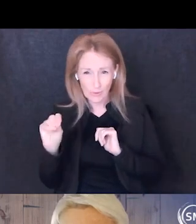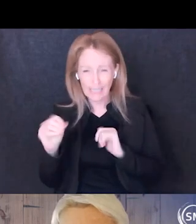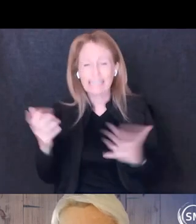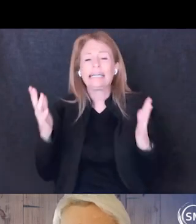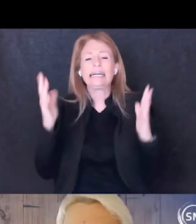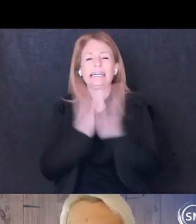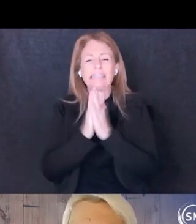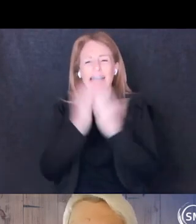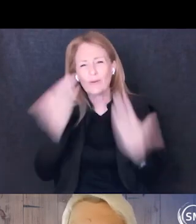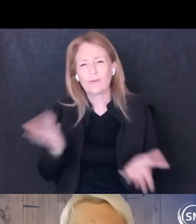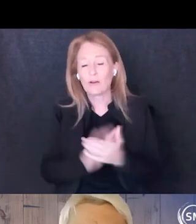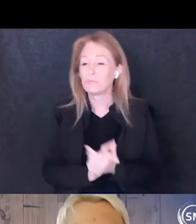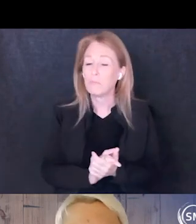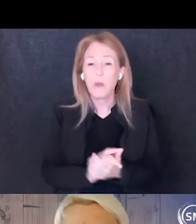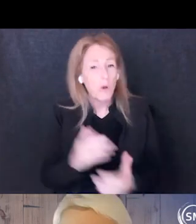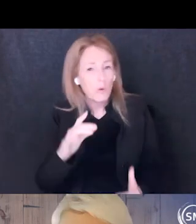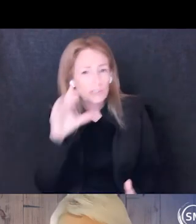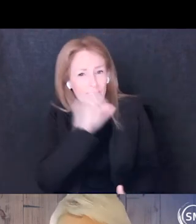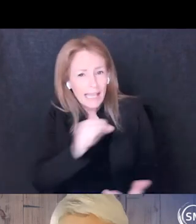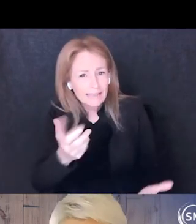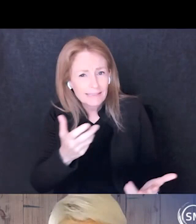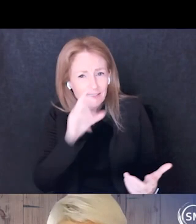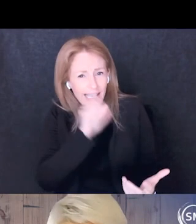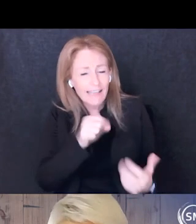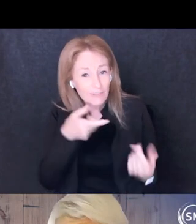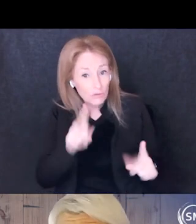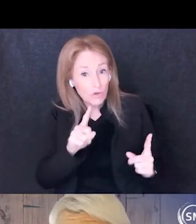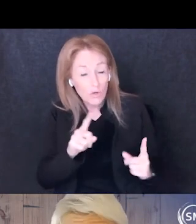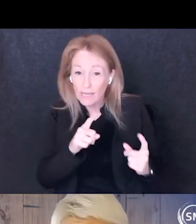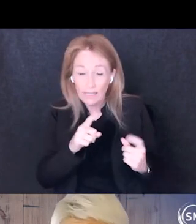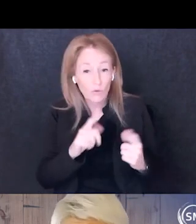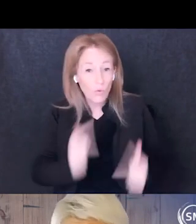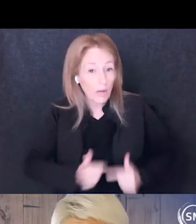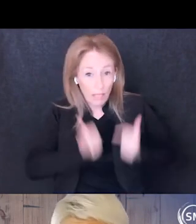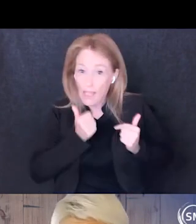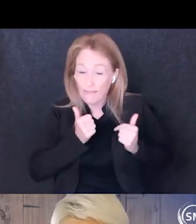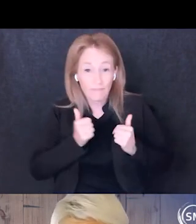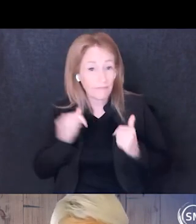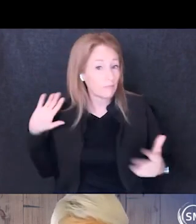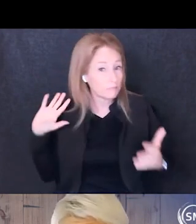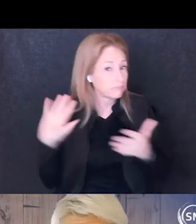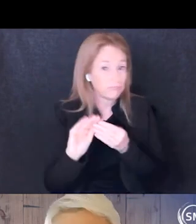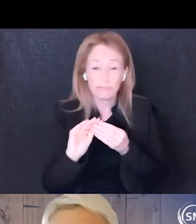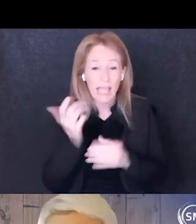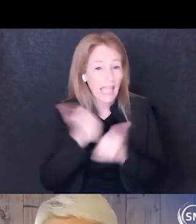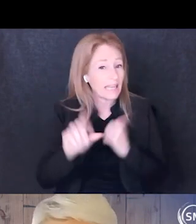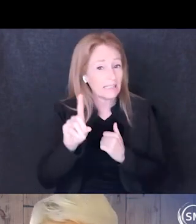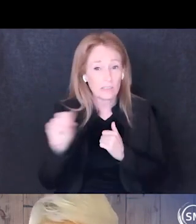: JUST TAKE A GUESS. WE ARE TALKING DURING YOUR WHOLE LIFETIME AND ANY DISORDER.